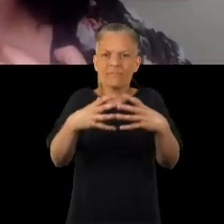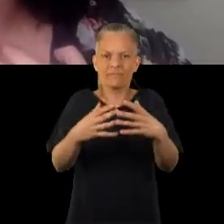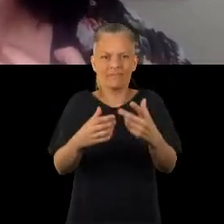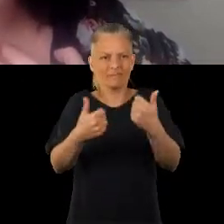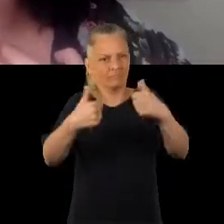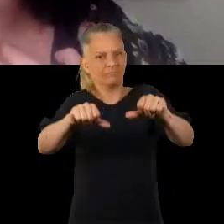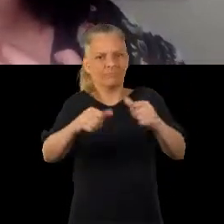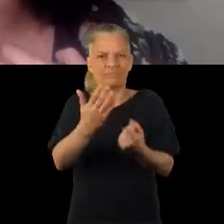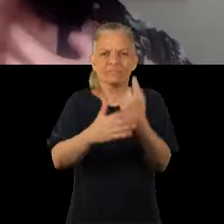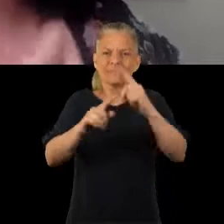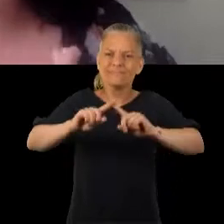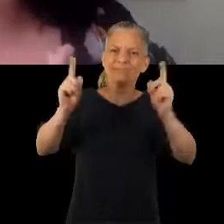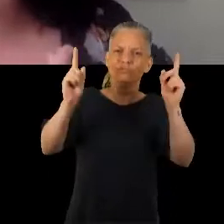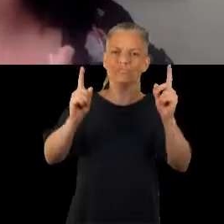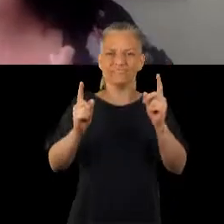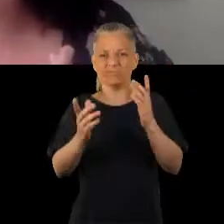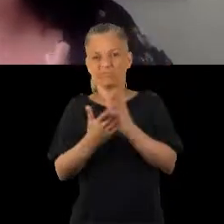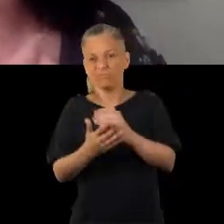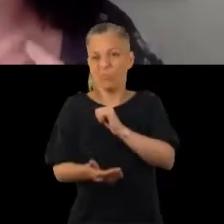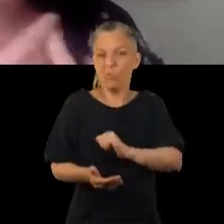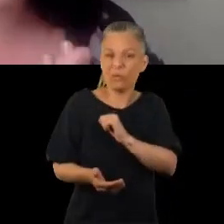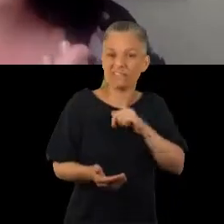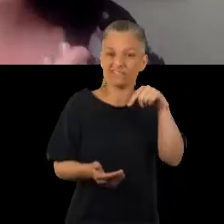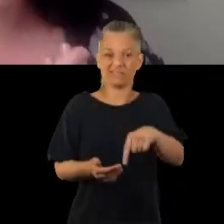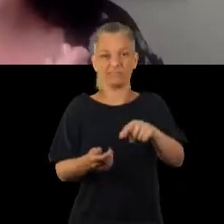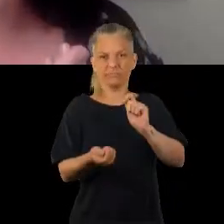So when I went to therapy after I’d been part of peer support, I was asking different questions.